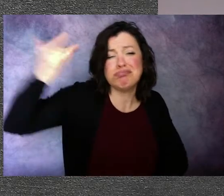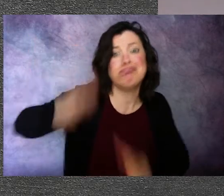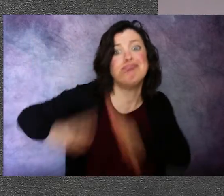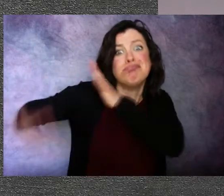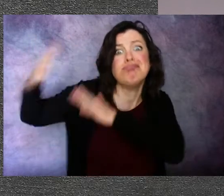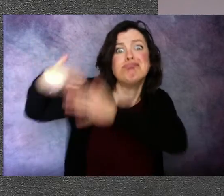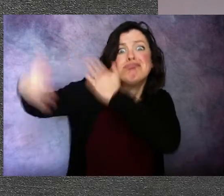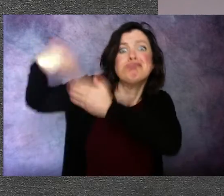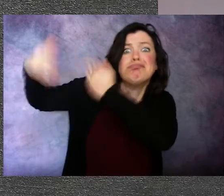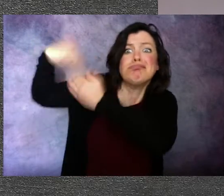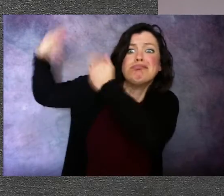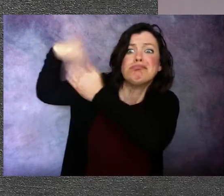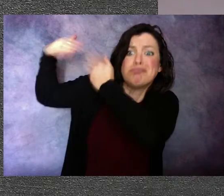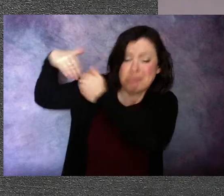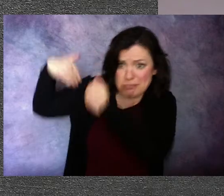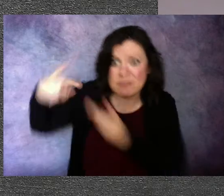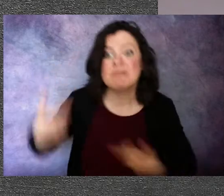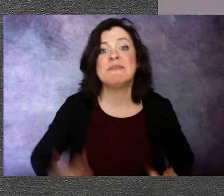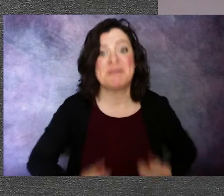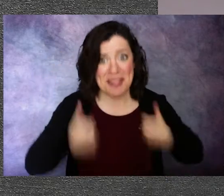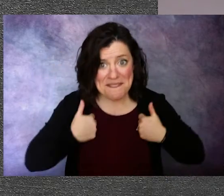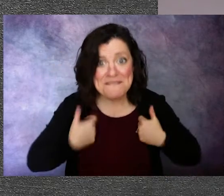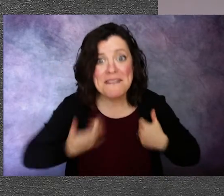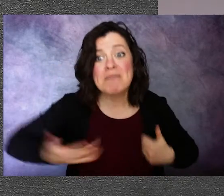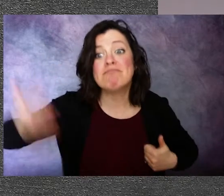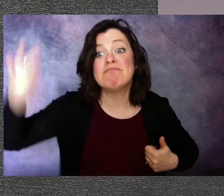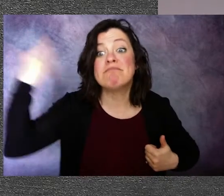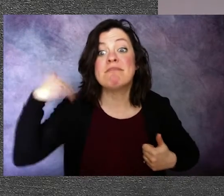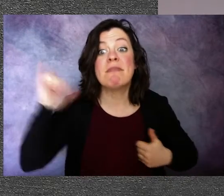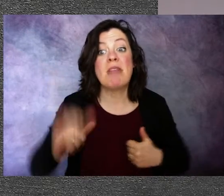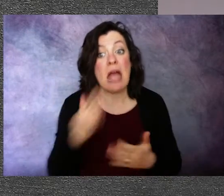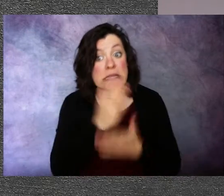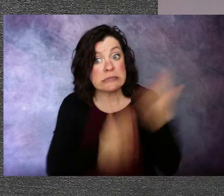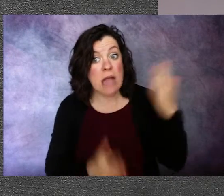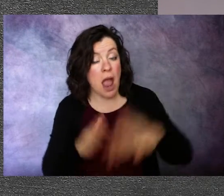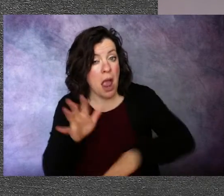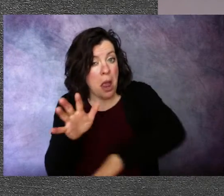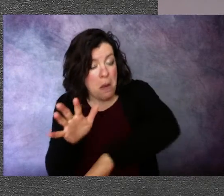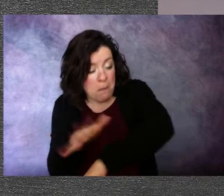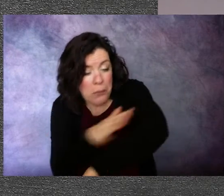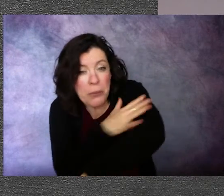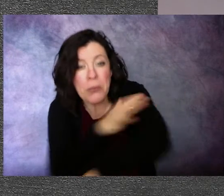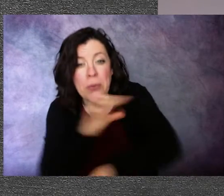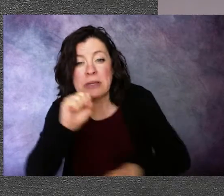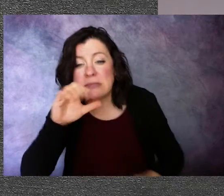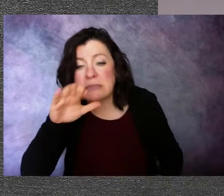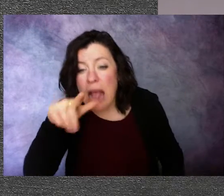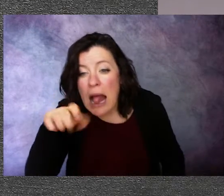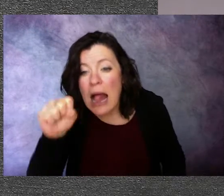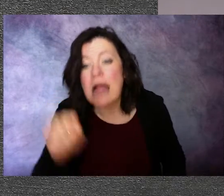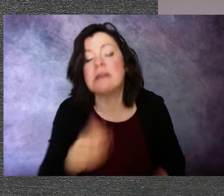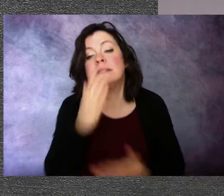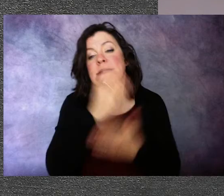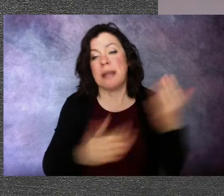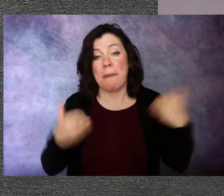Some dinosaurs had rough skin, some had scales, some dinosaurs even had feathers.